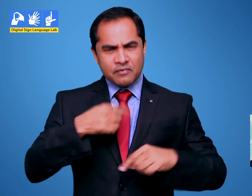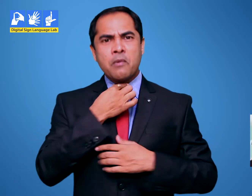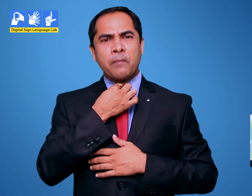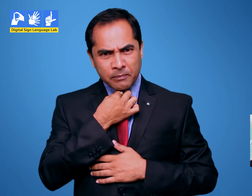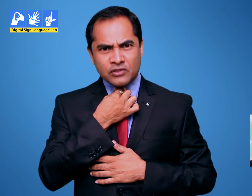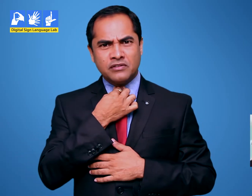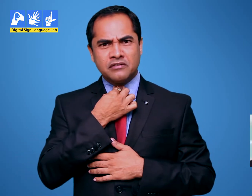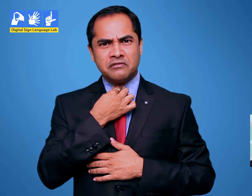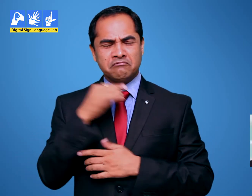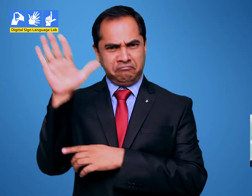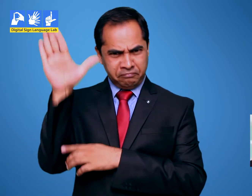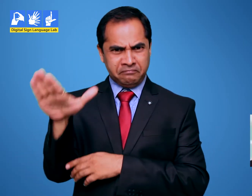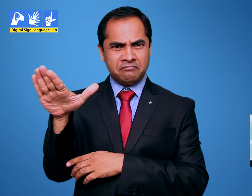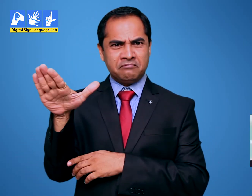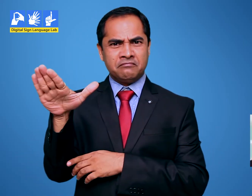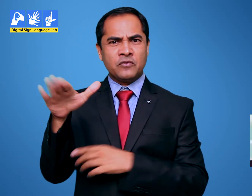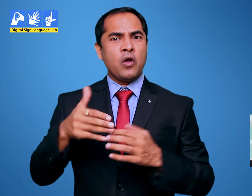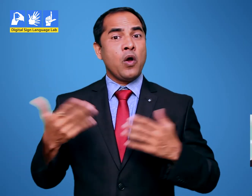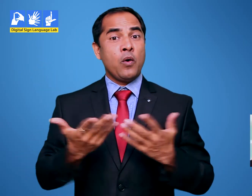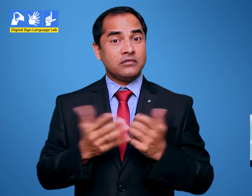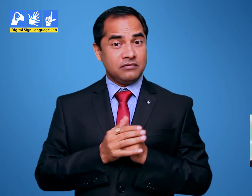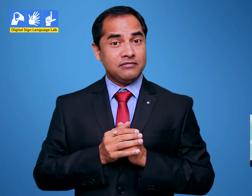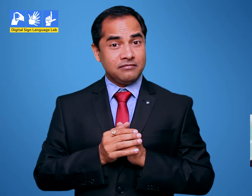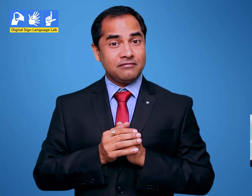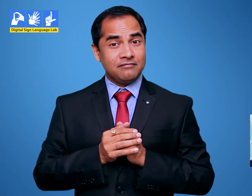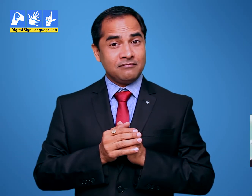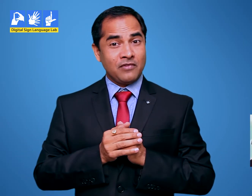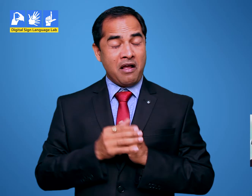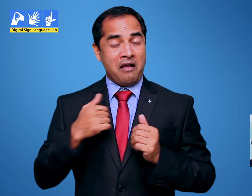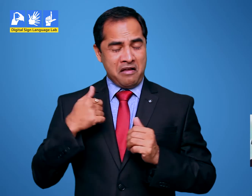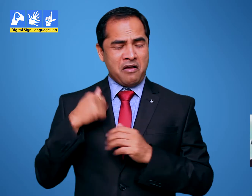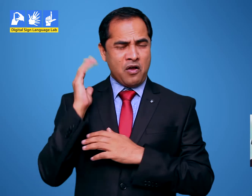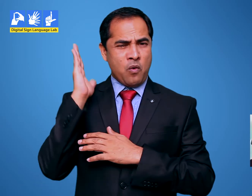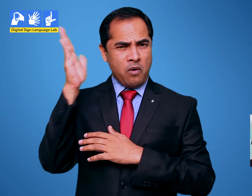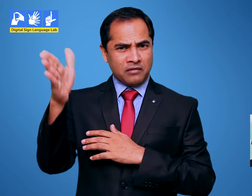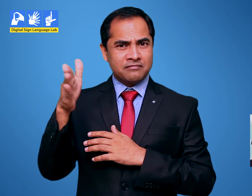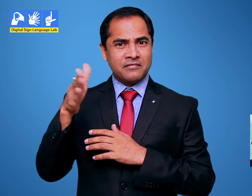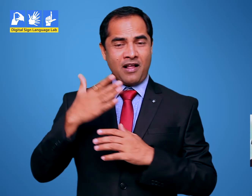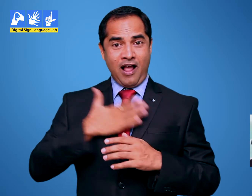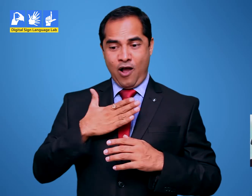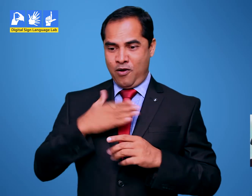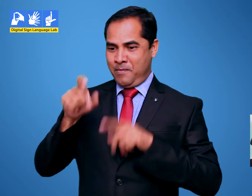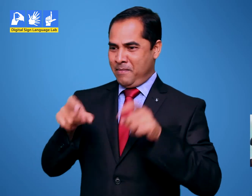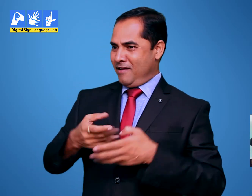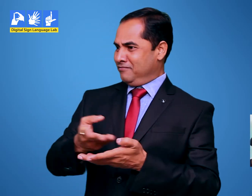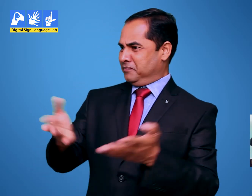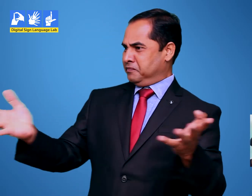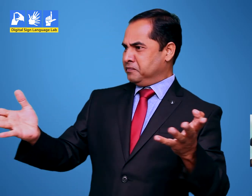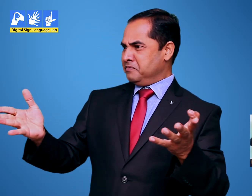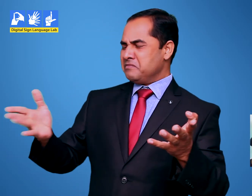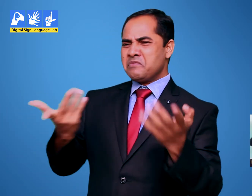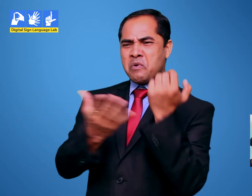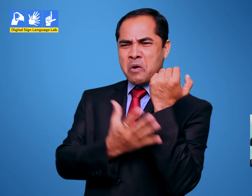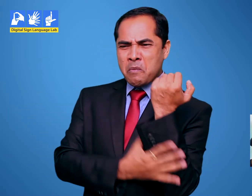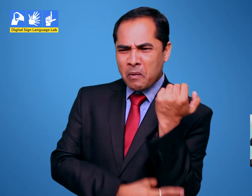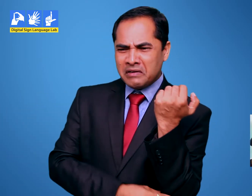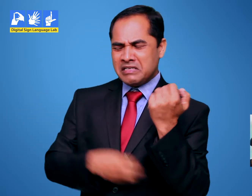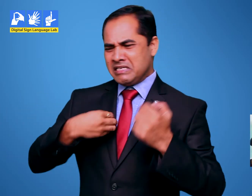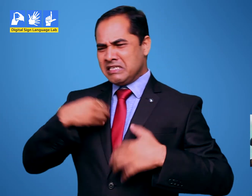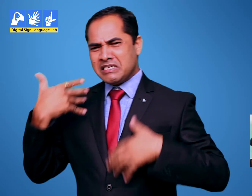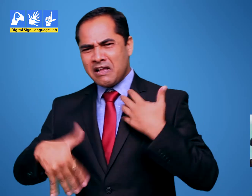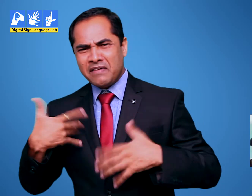ourselves to liberate all our people from the continuing bondage of poverty,